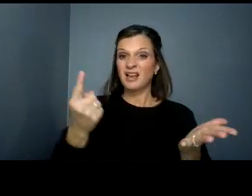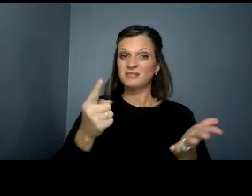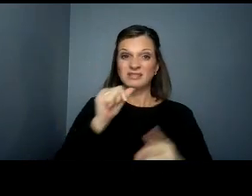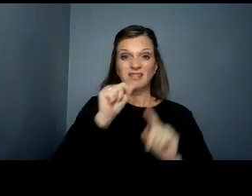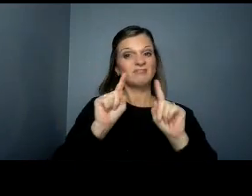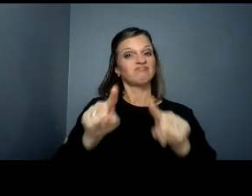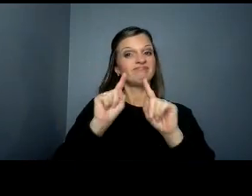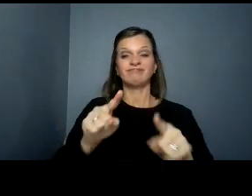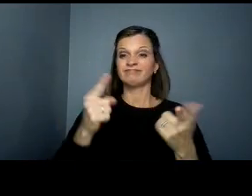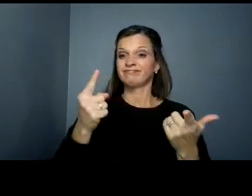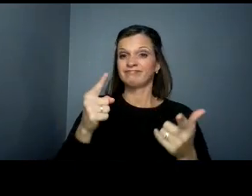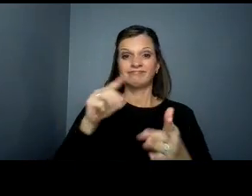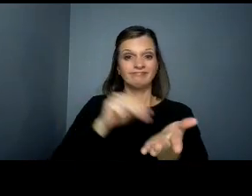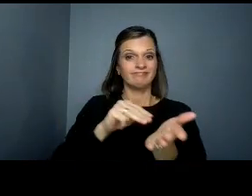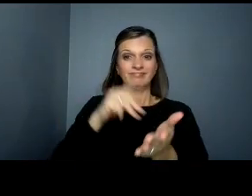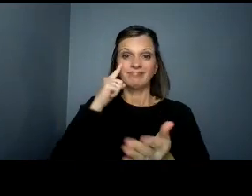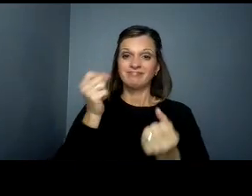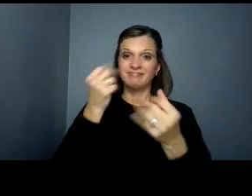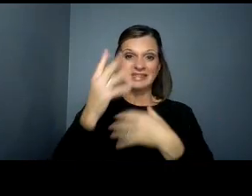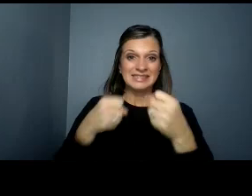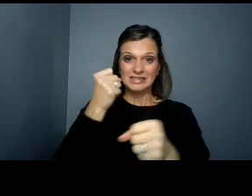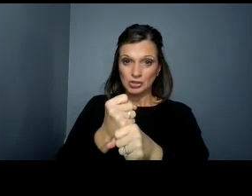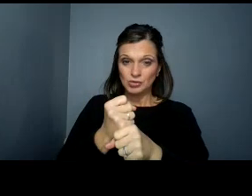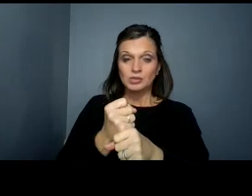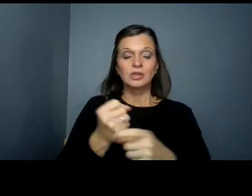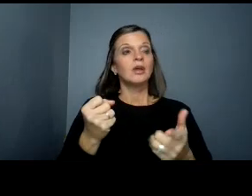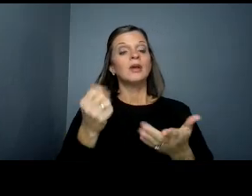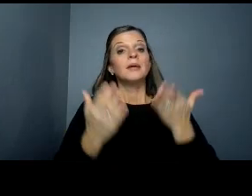Everybody's been on them and they just don't think they have a problem